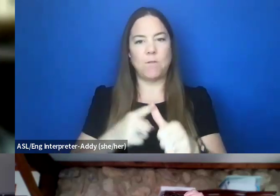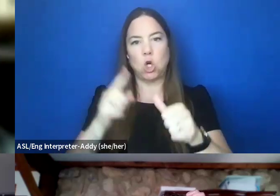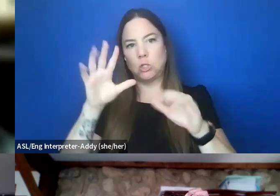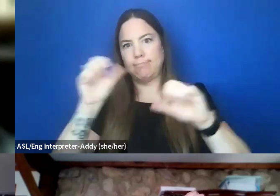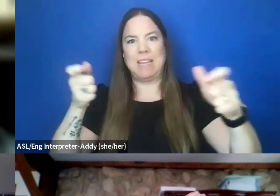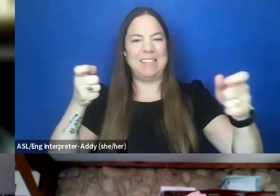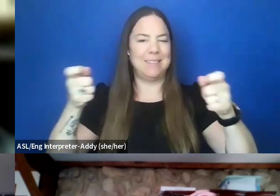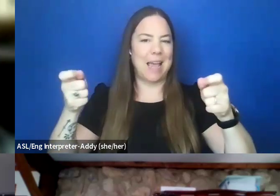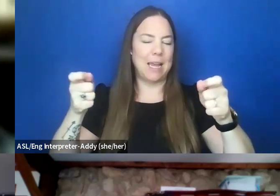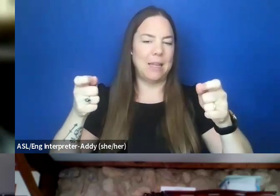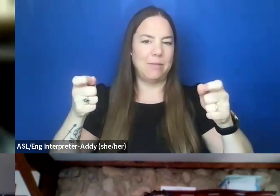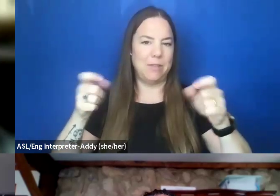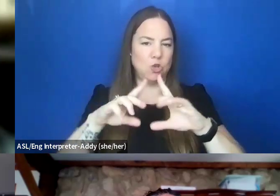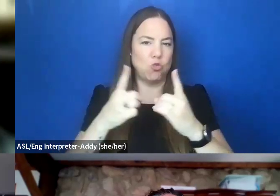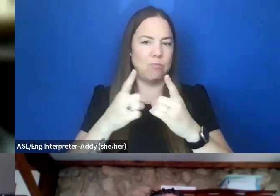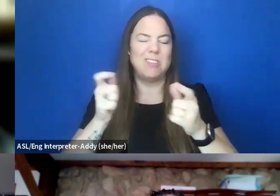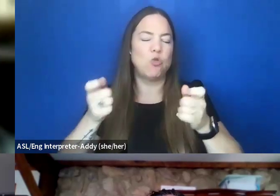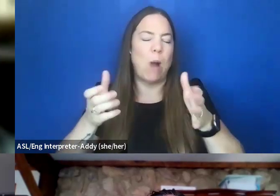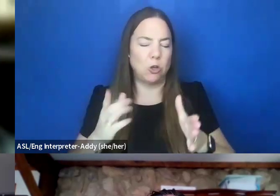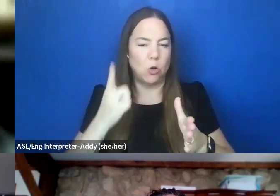Elissa w/ APRIL: and was instrumental in